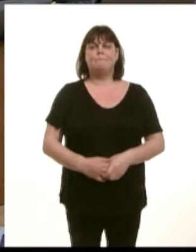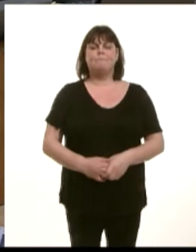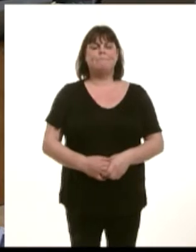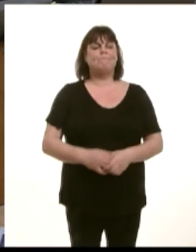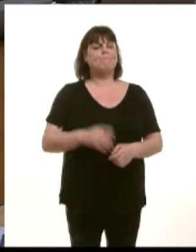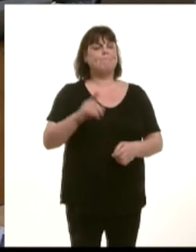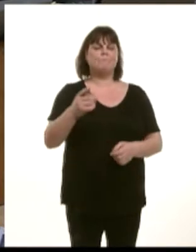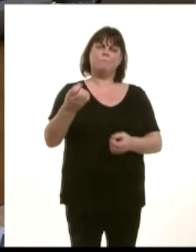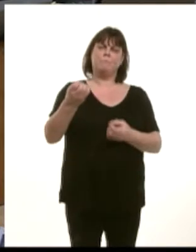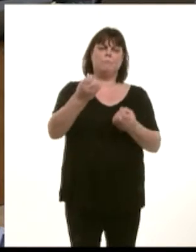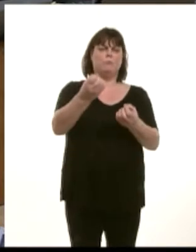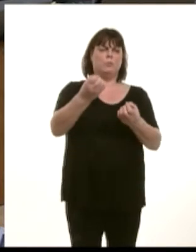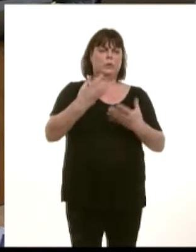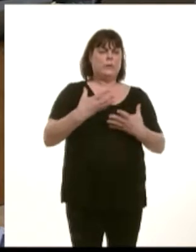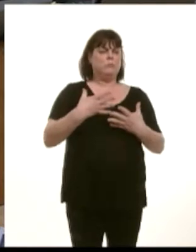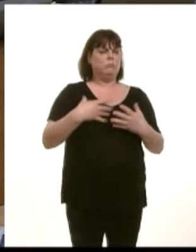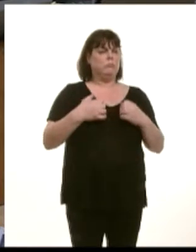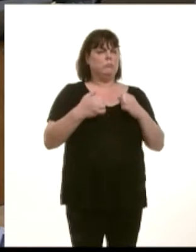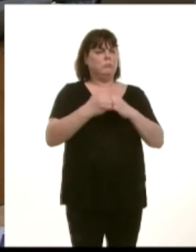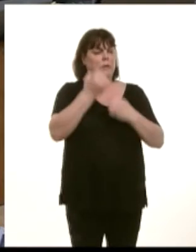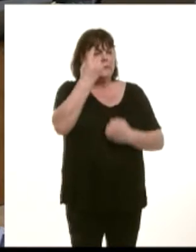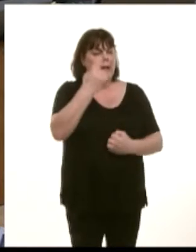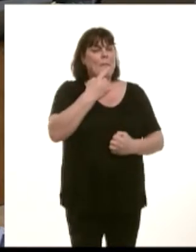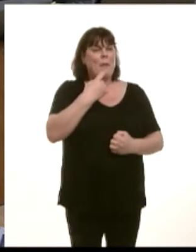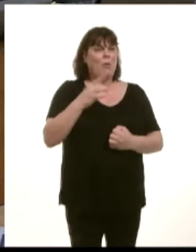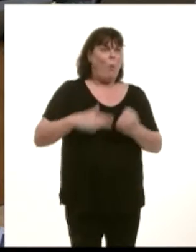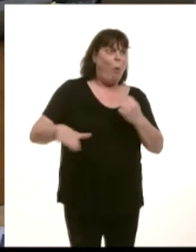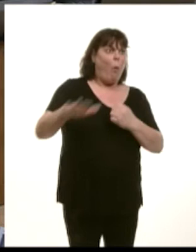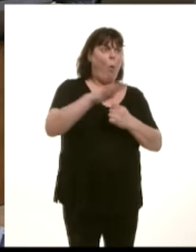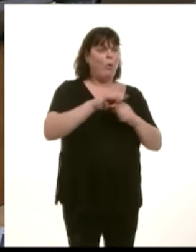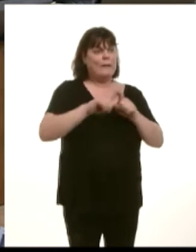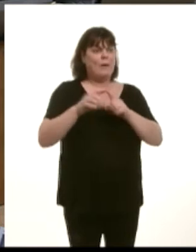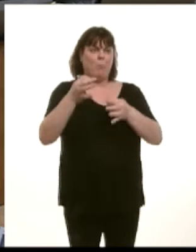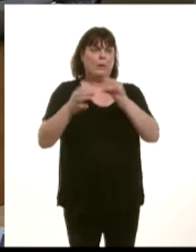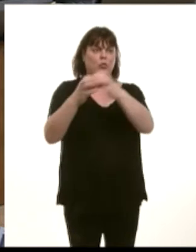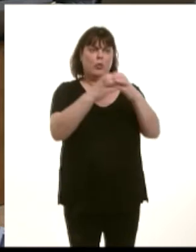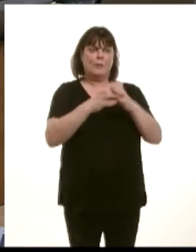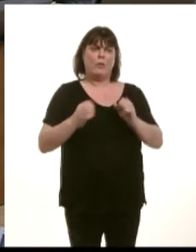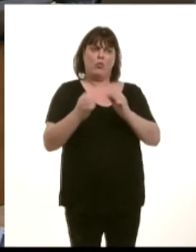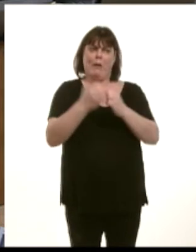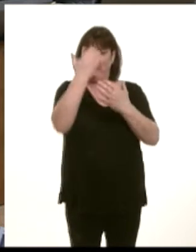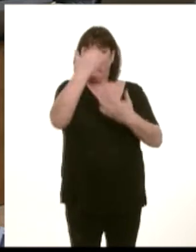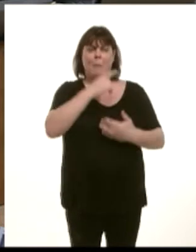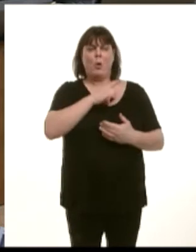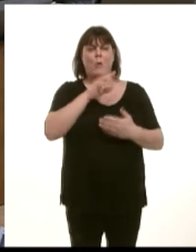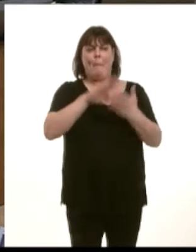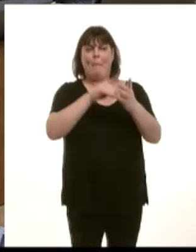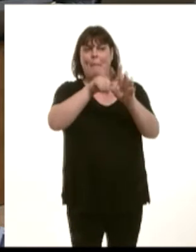Whether she can get all parties to be part of such a commission, of course, is another question, especially, as we know, with an election coming in May, and, indeed, next